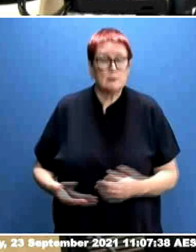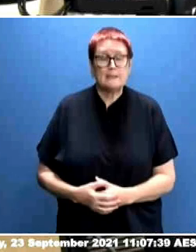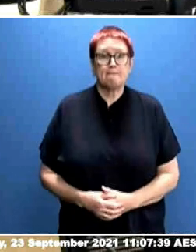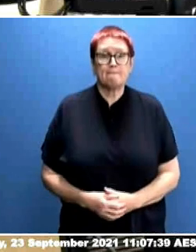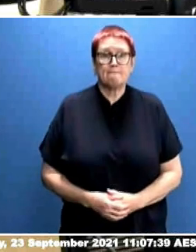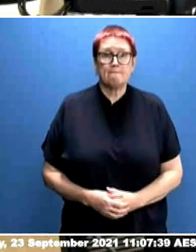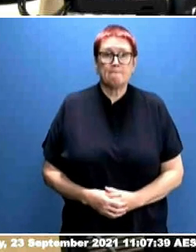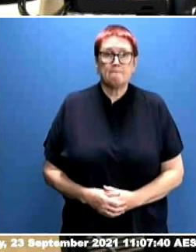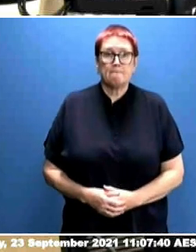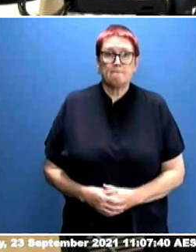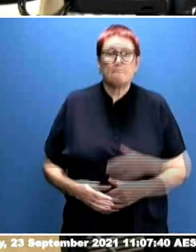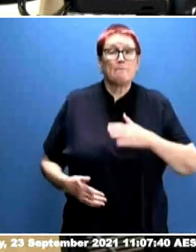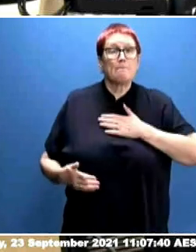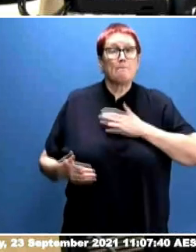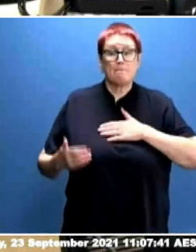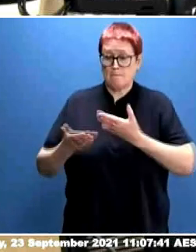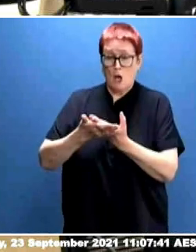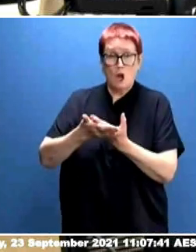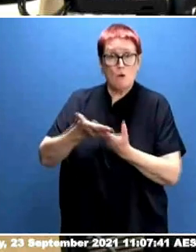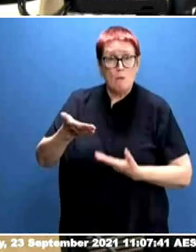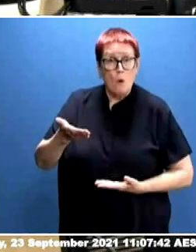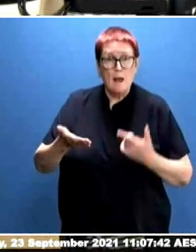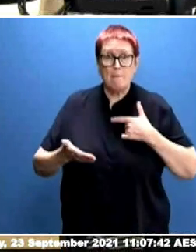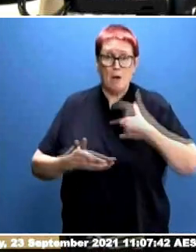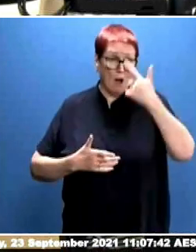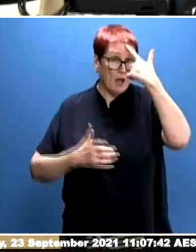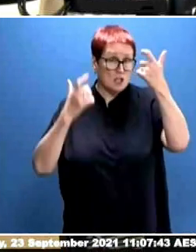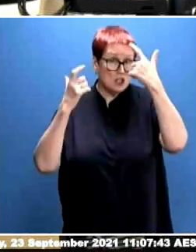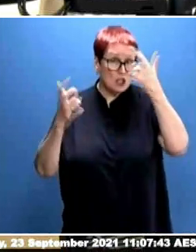So this report, my recommendations and some of the suggestions I have around changes